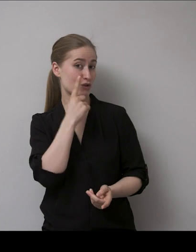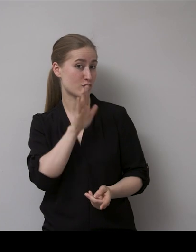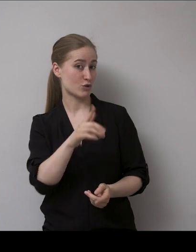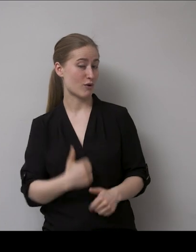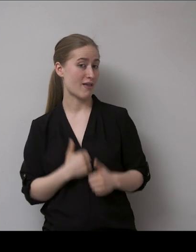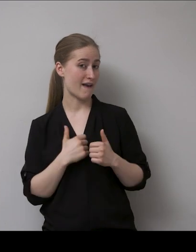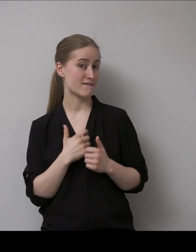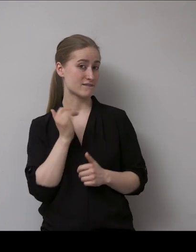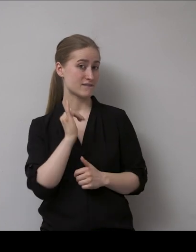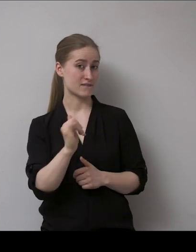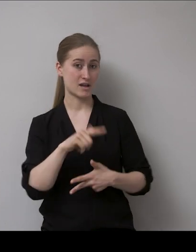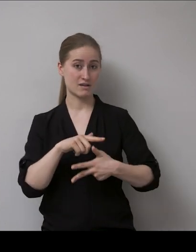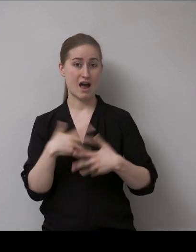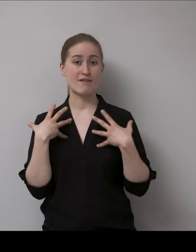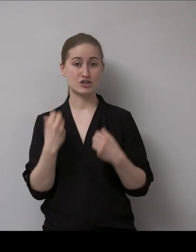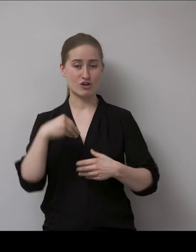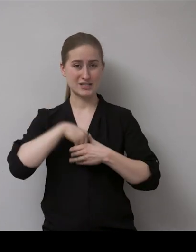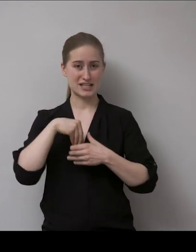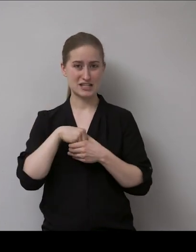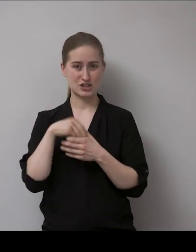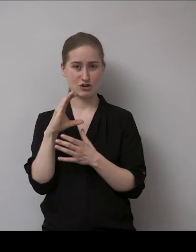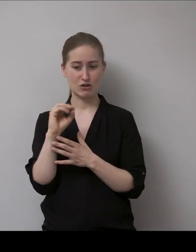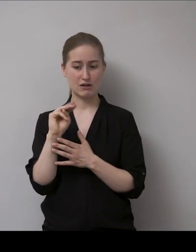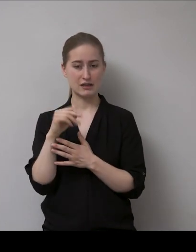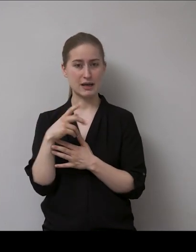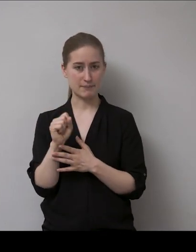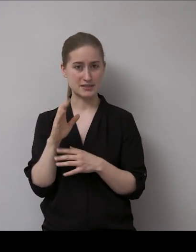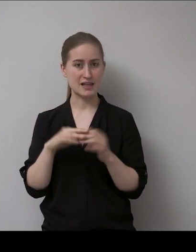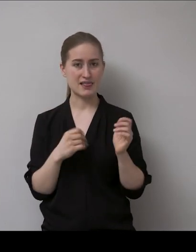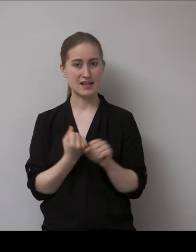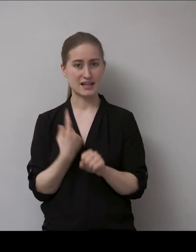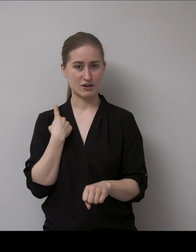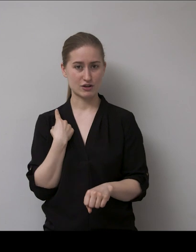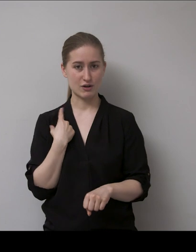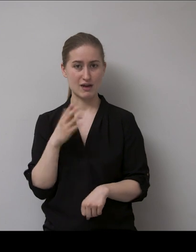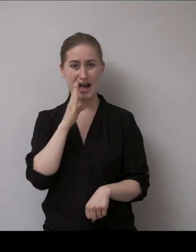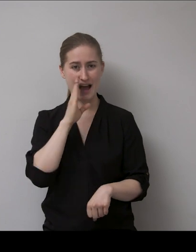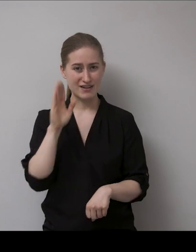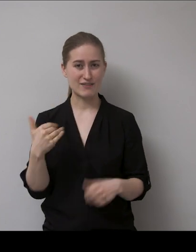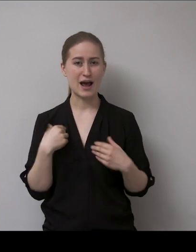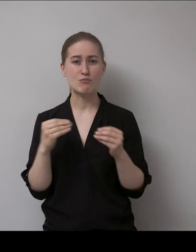One, I have a stronger internal compass than I did a year ago. I have never had more clarity